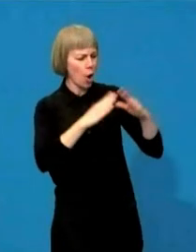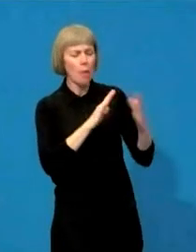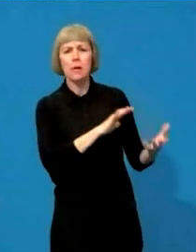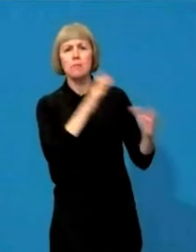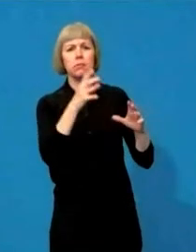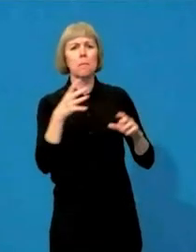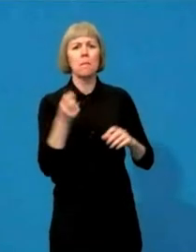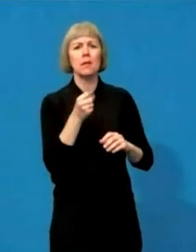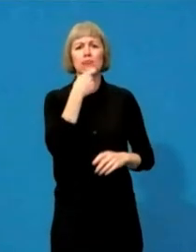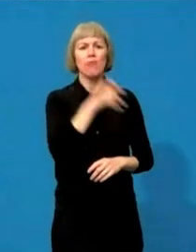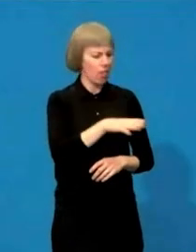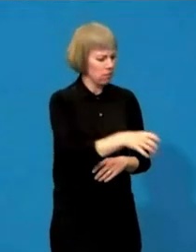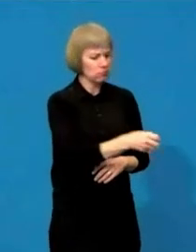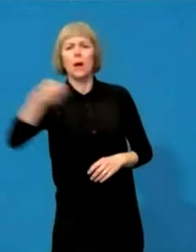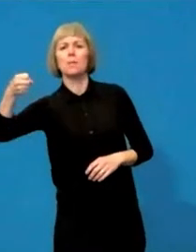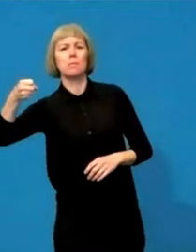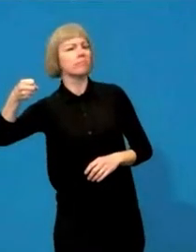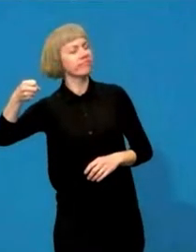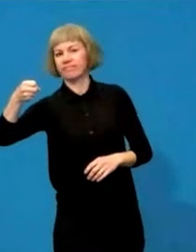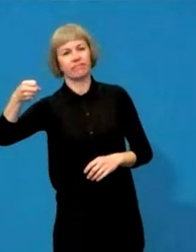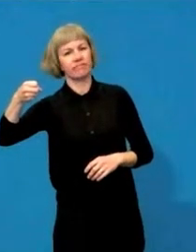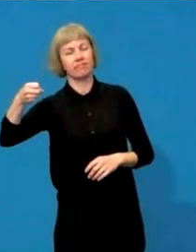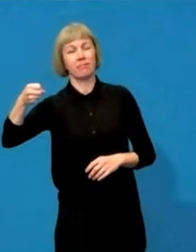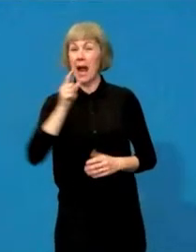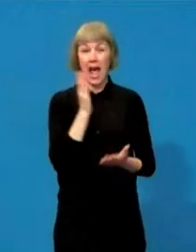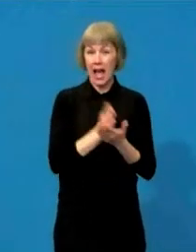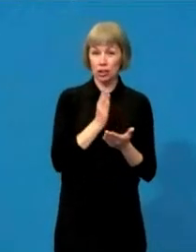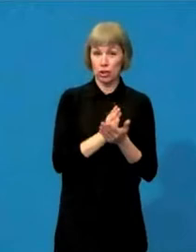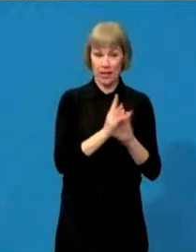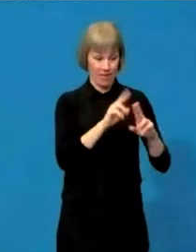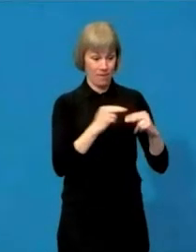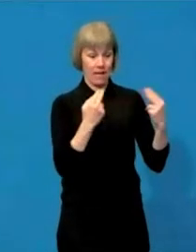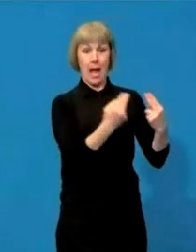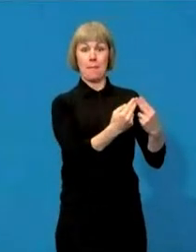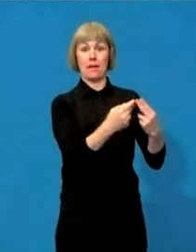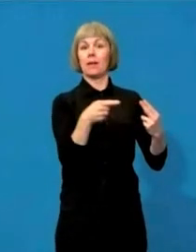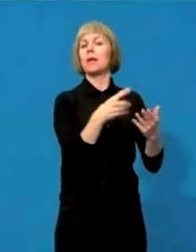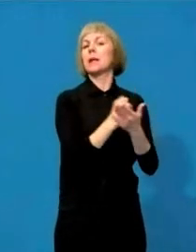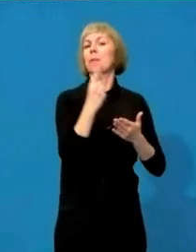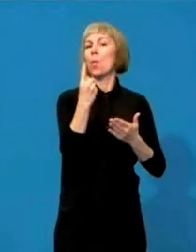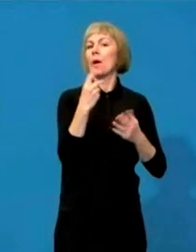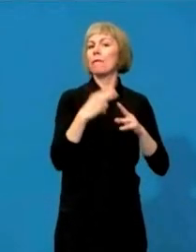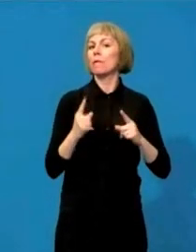is the actual core logic of how the people exist, it's so important in Indigenous